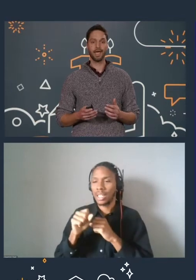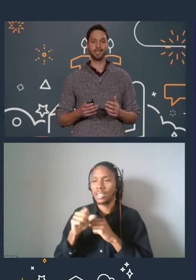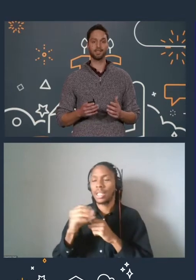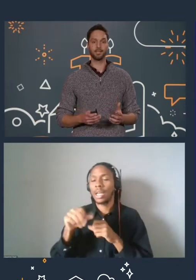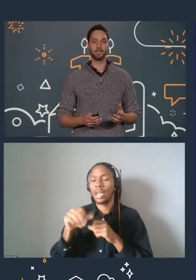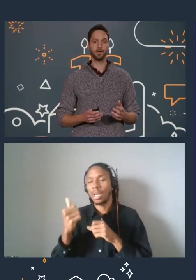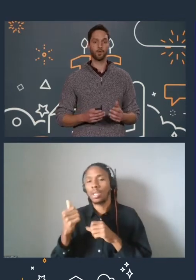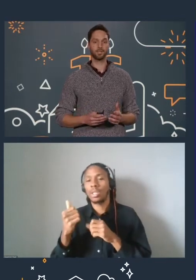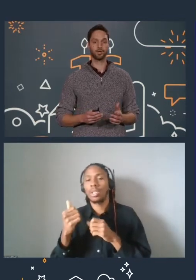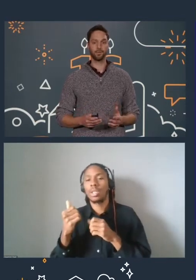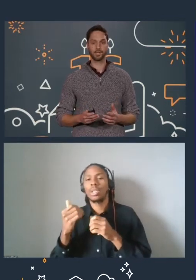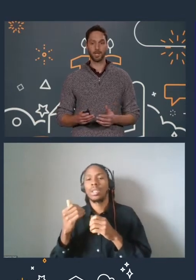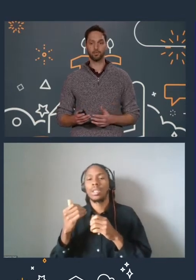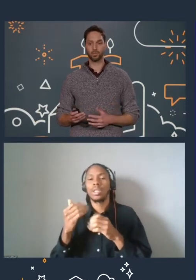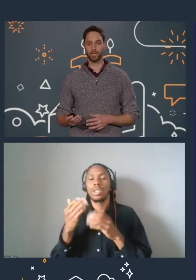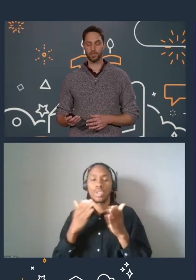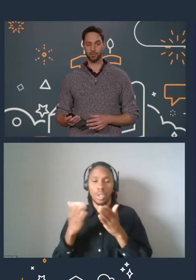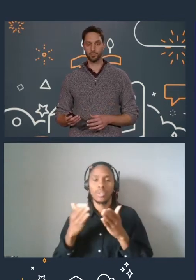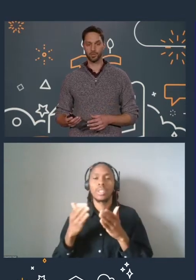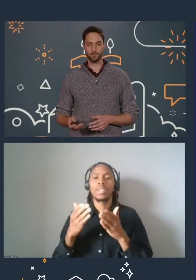in existing cross-service CloudWatch dashboards.